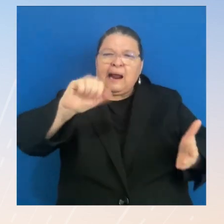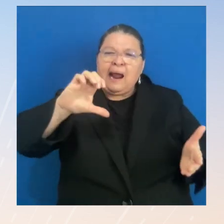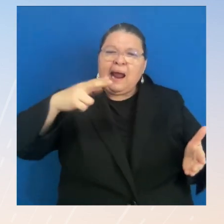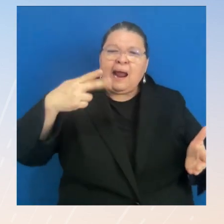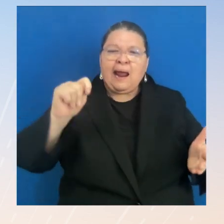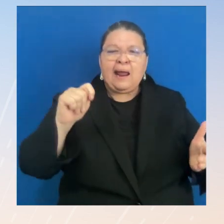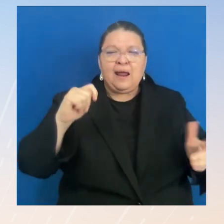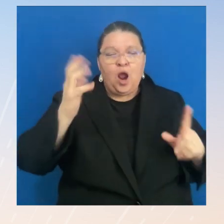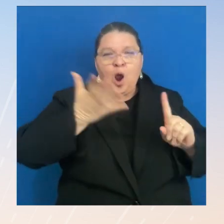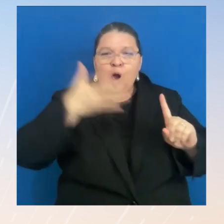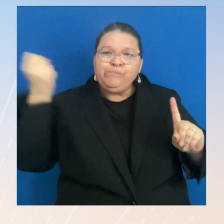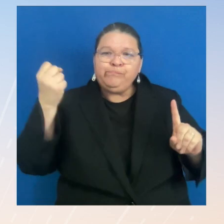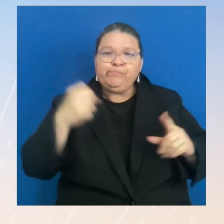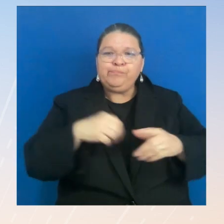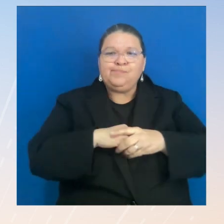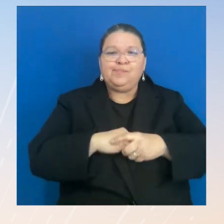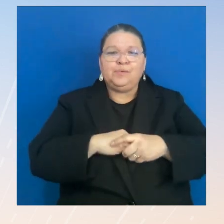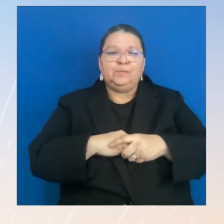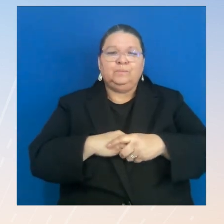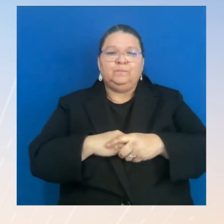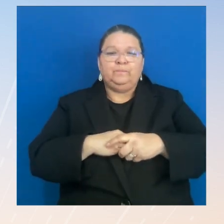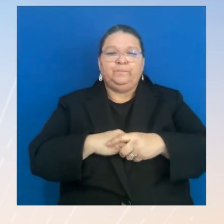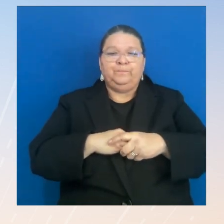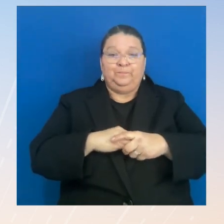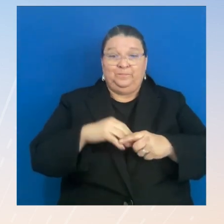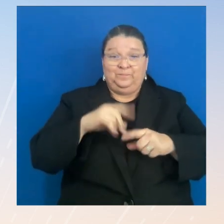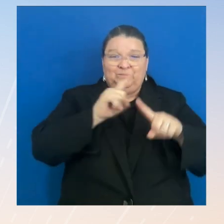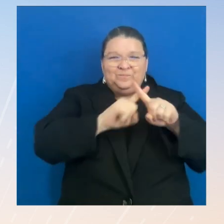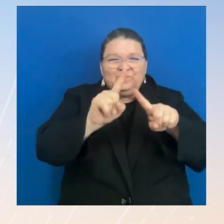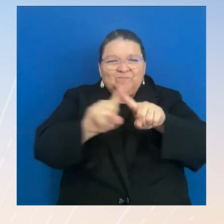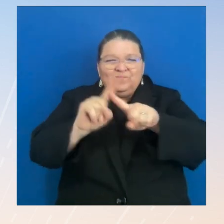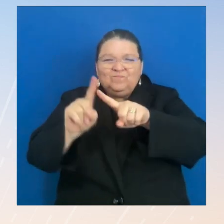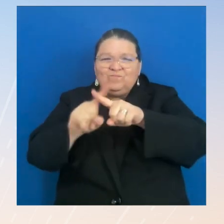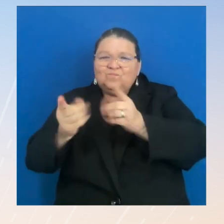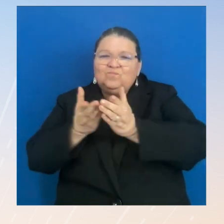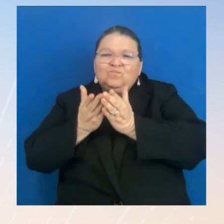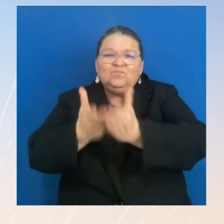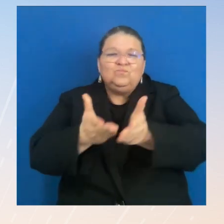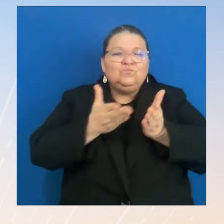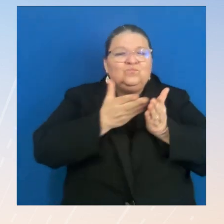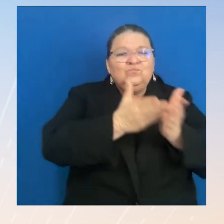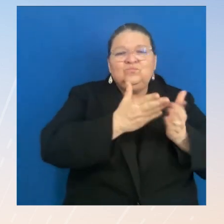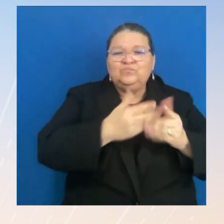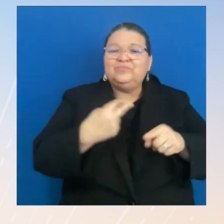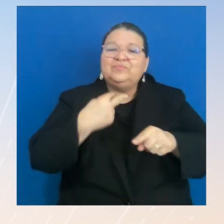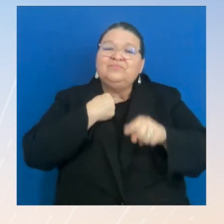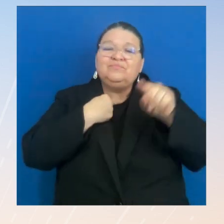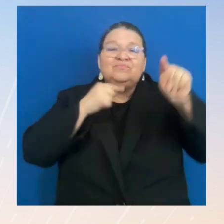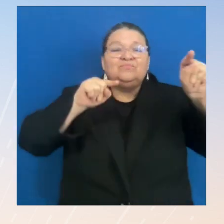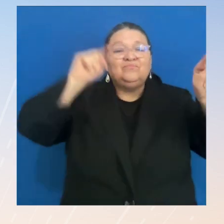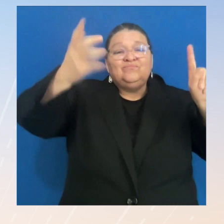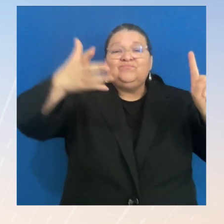Igor Sechin's 280-foot yacht was impounded in France. And Alisher Usmanov's $18 million resort